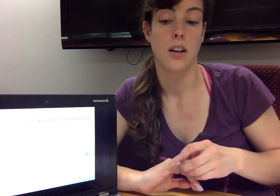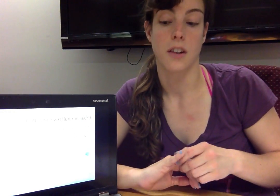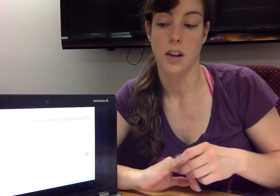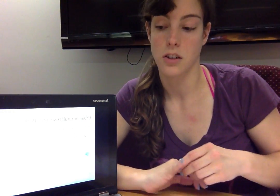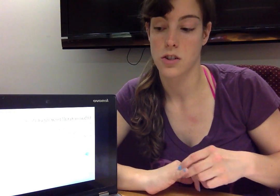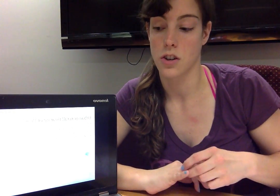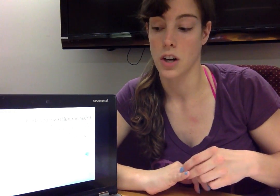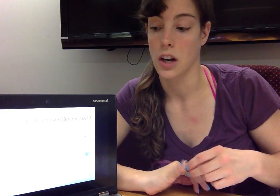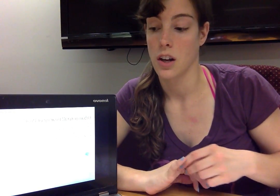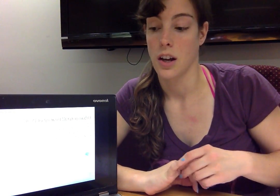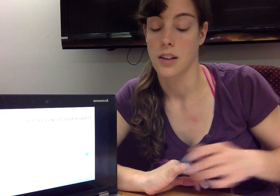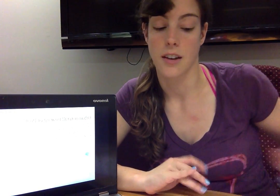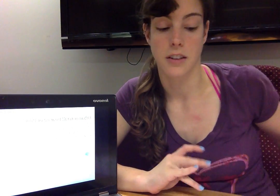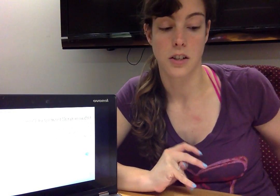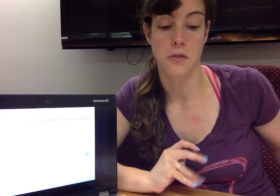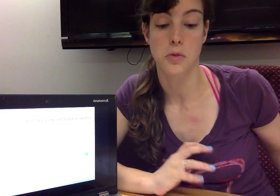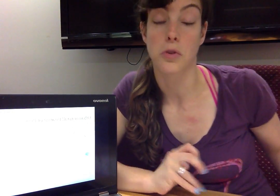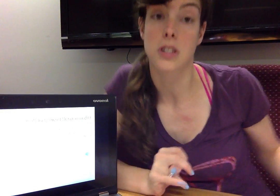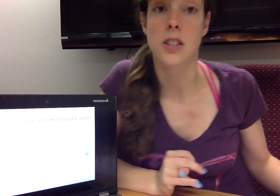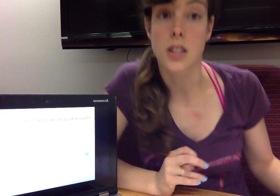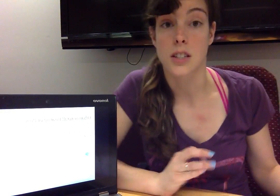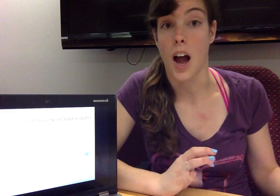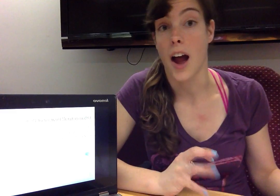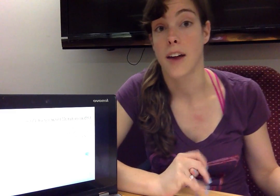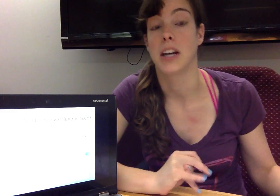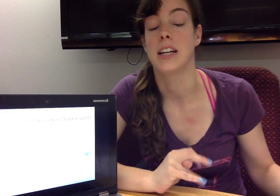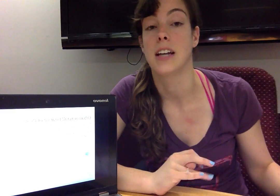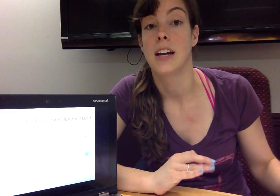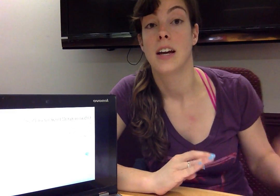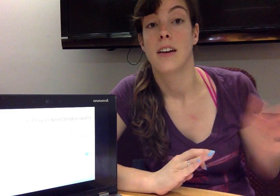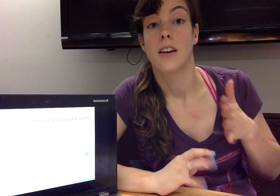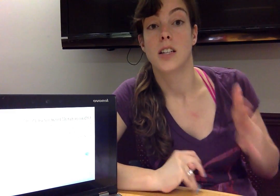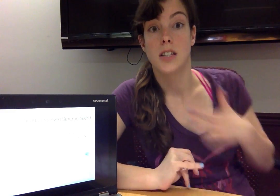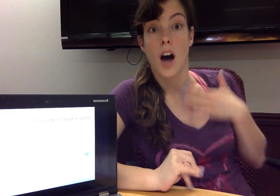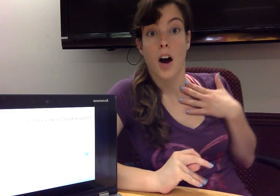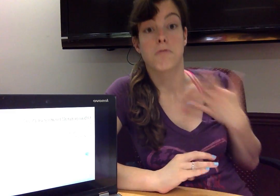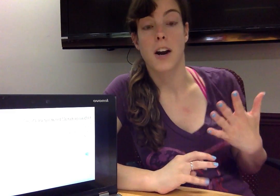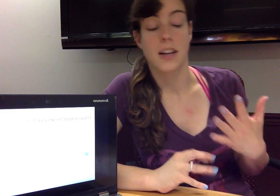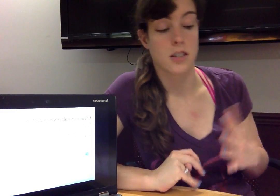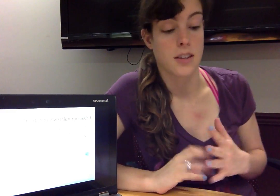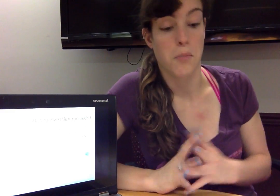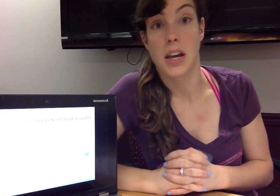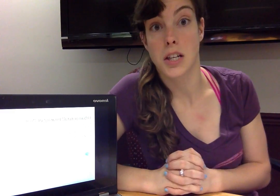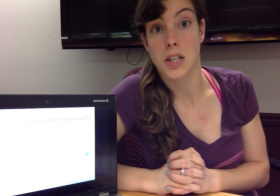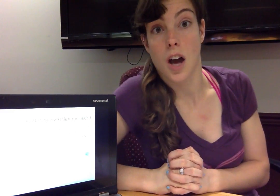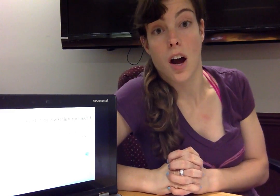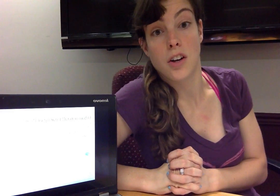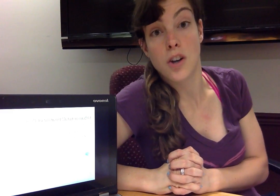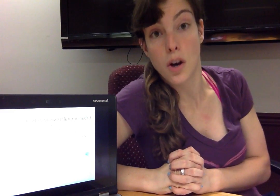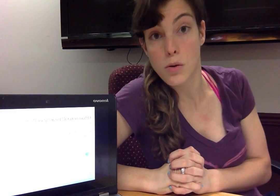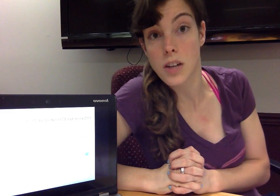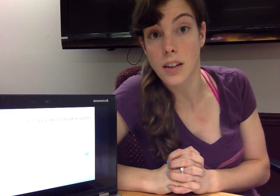the country that's individual isn't does not have many friends that may know sign